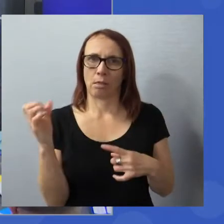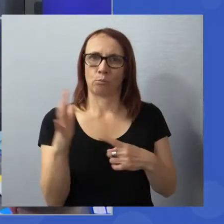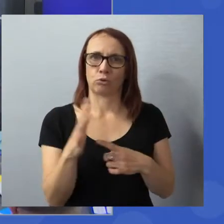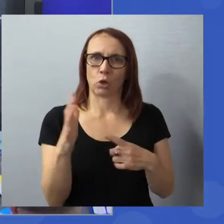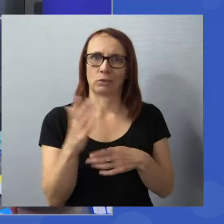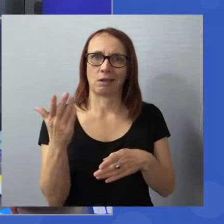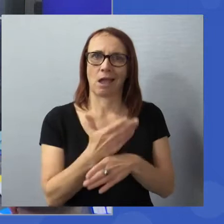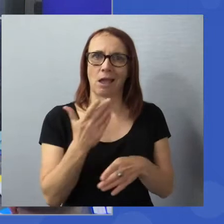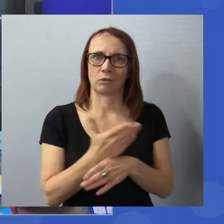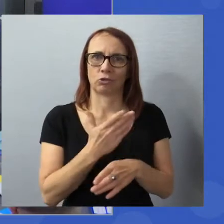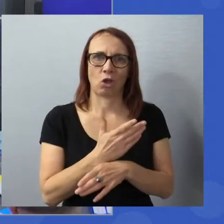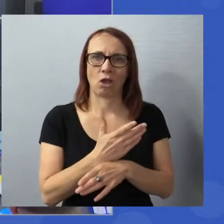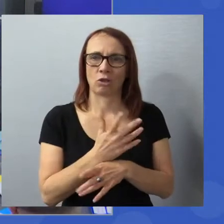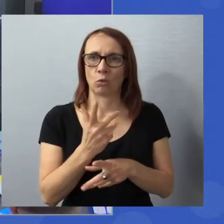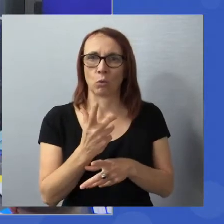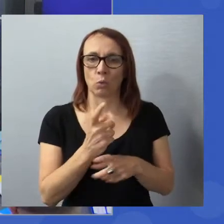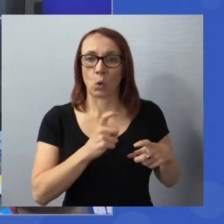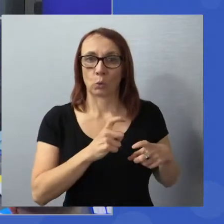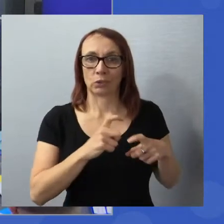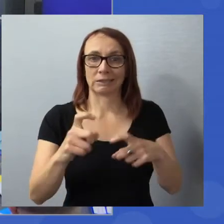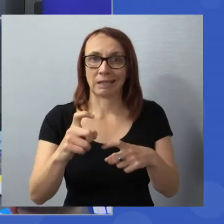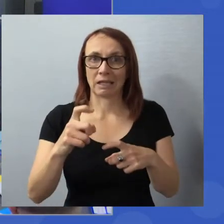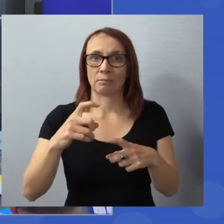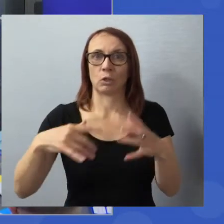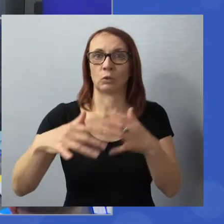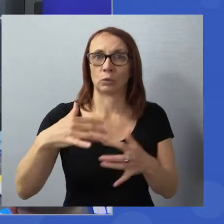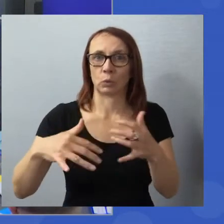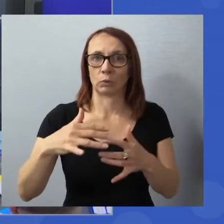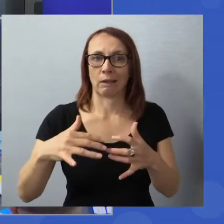is to deliver a sustainable society where we balance our environmental